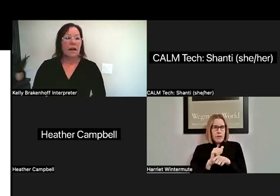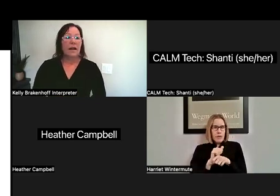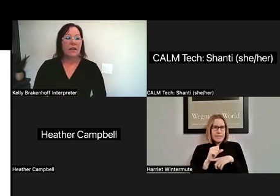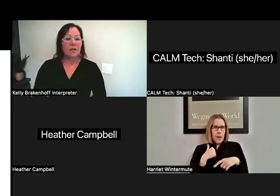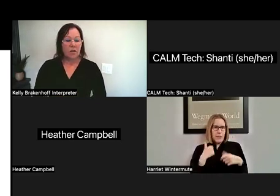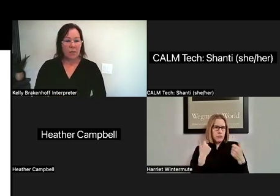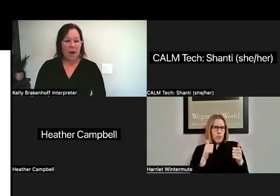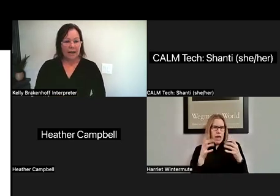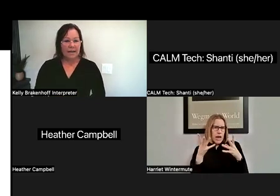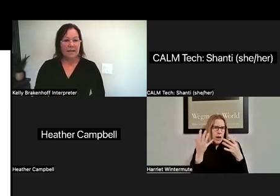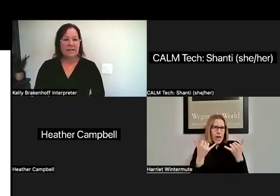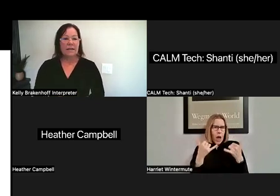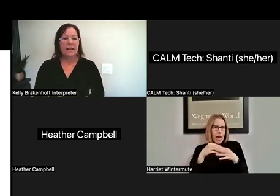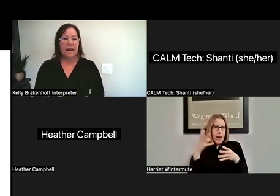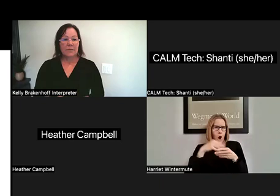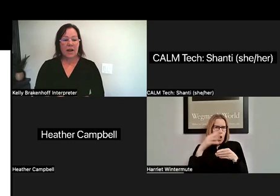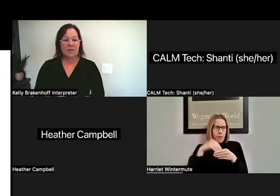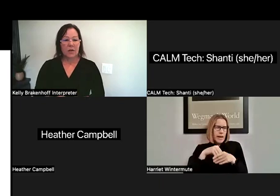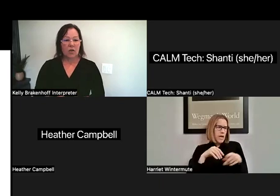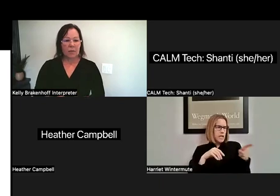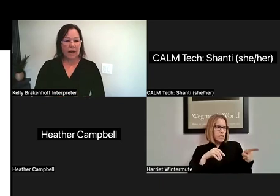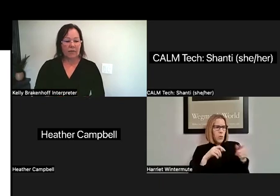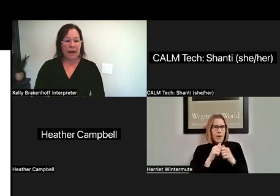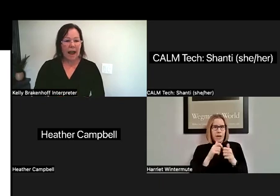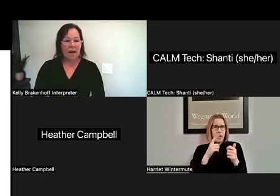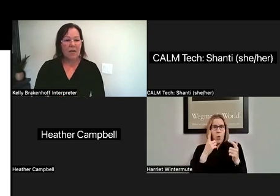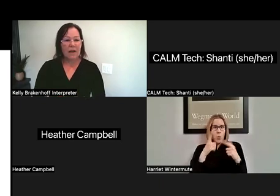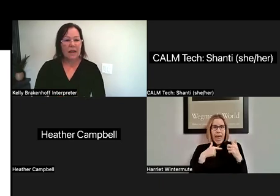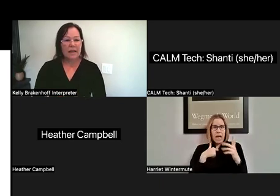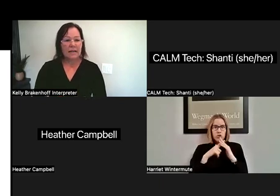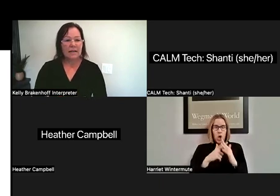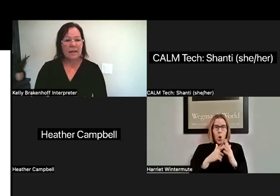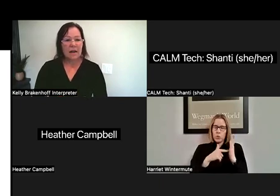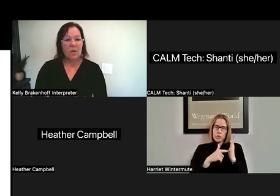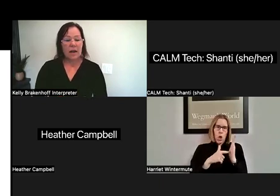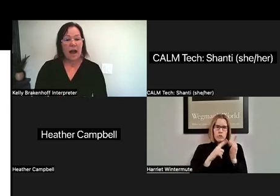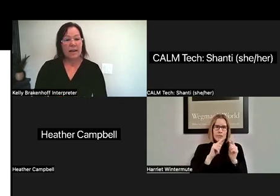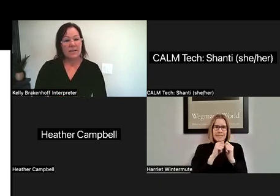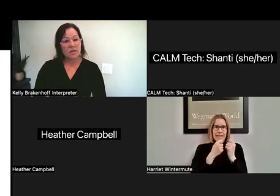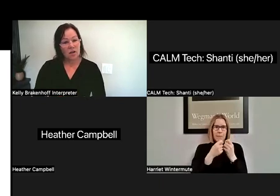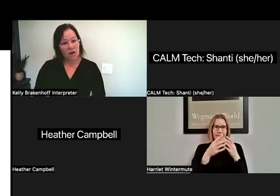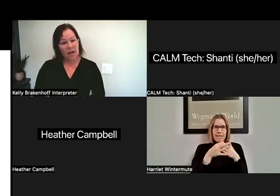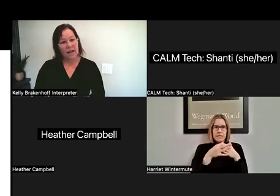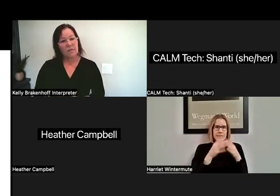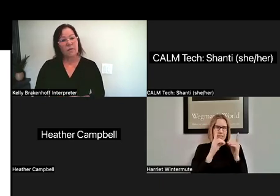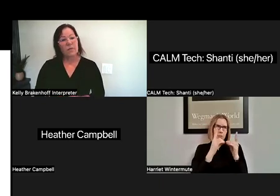Another local practice that I'm trying to incorporate right now is when I started,